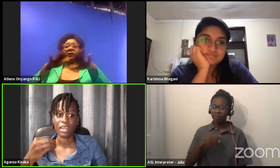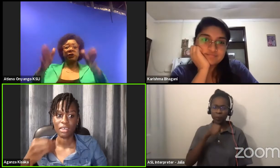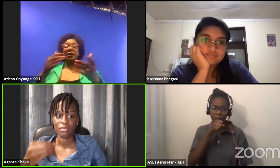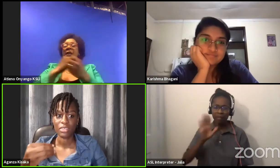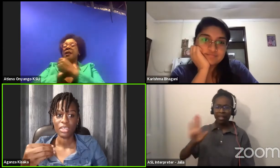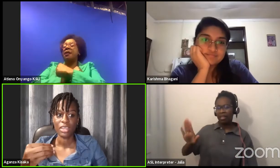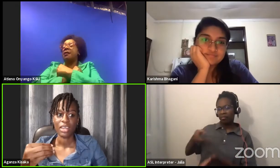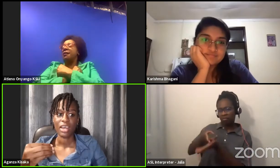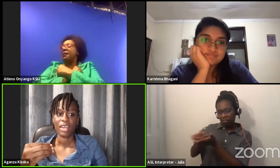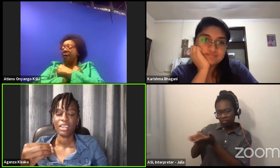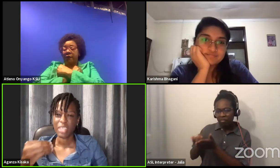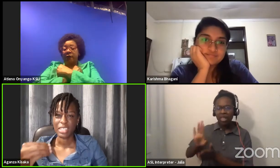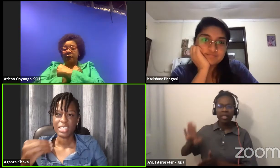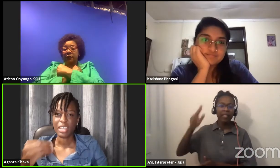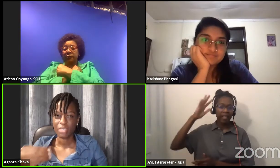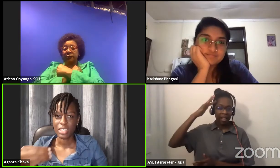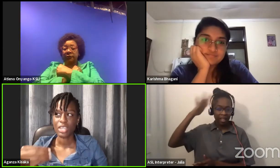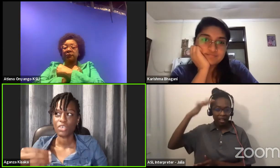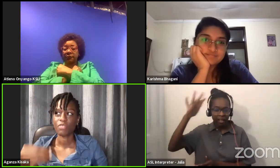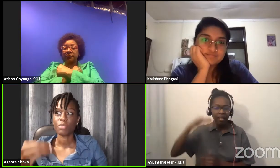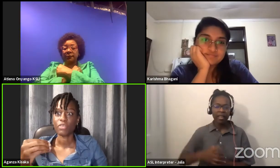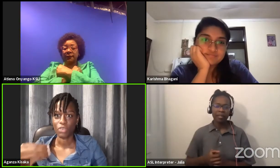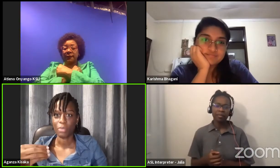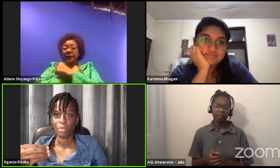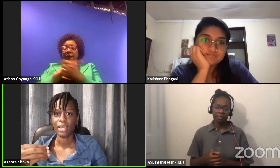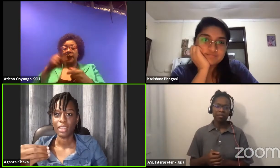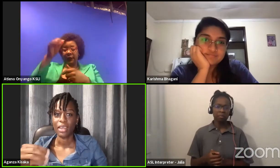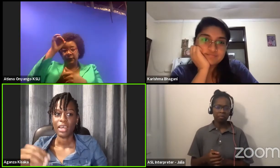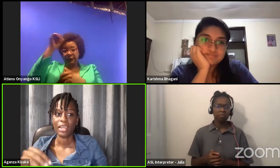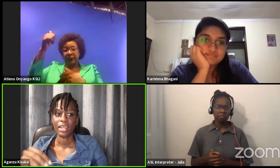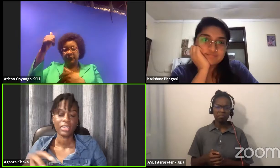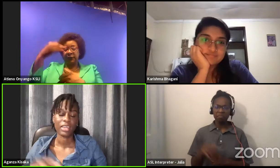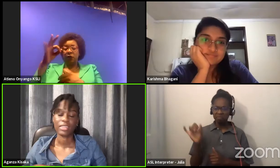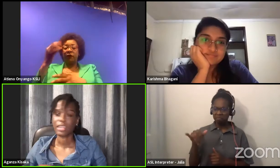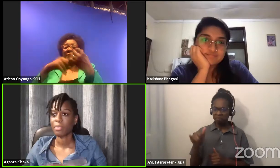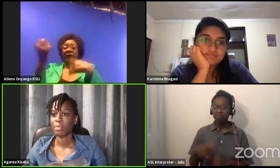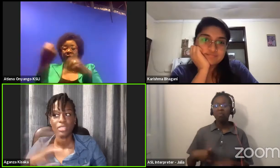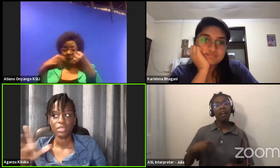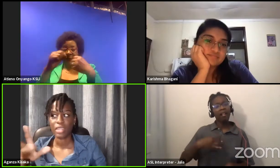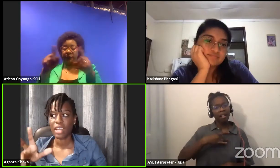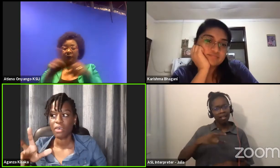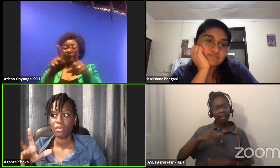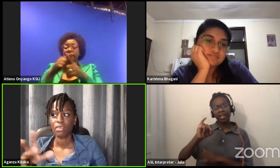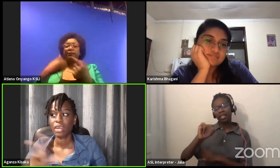and I love the integrity of performing. And I think up until now,